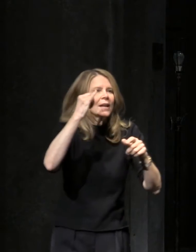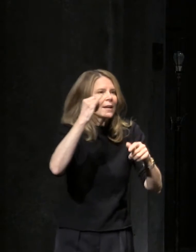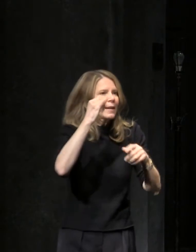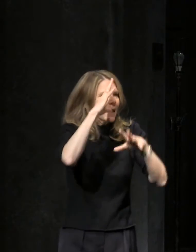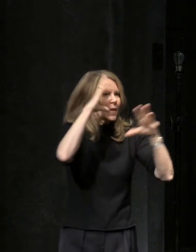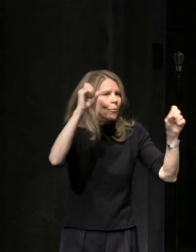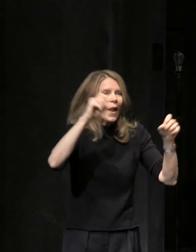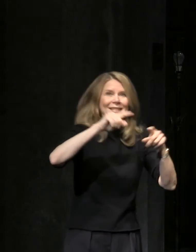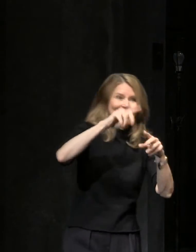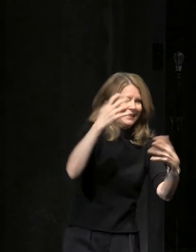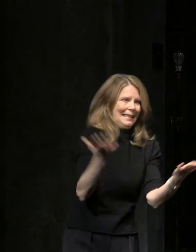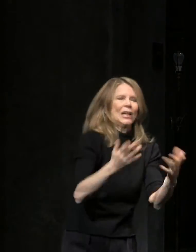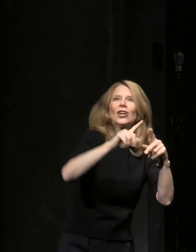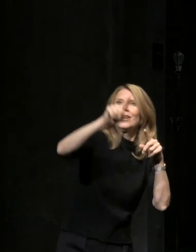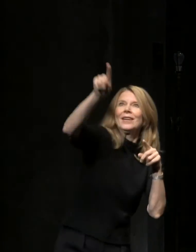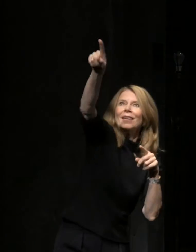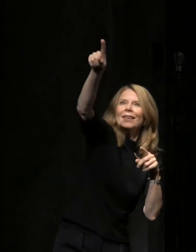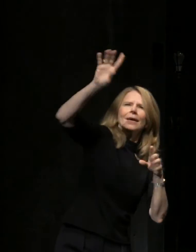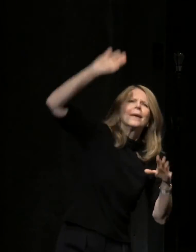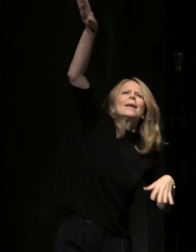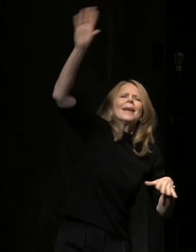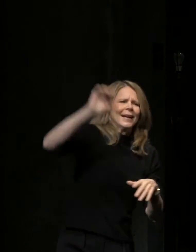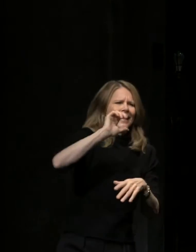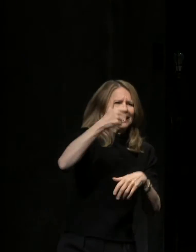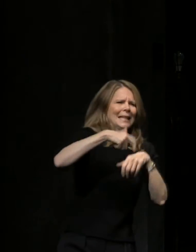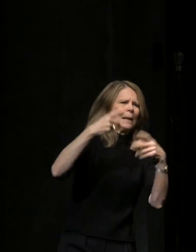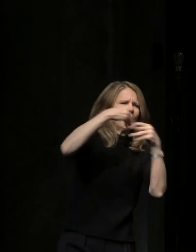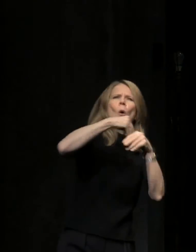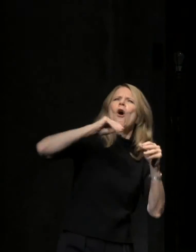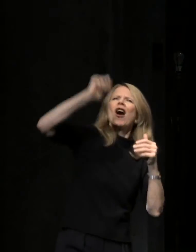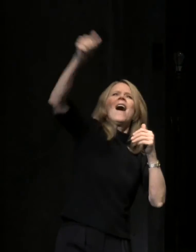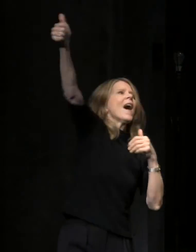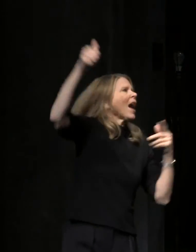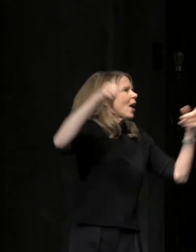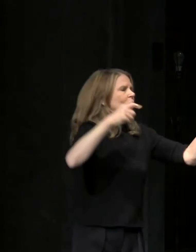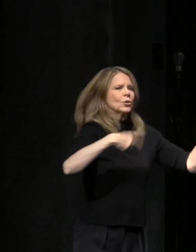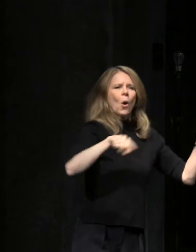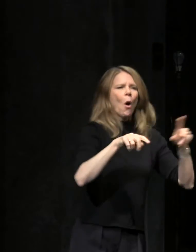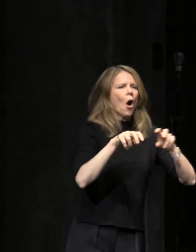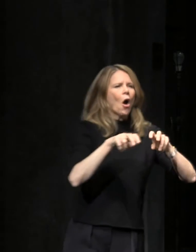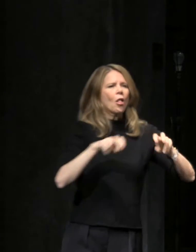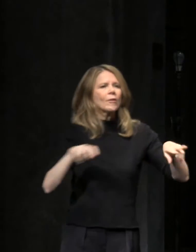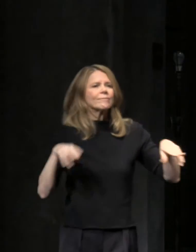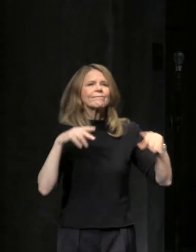than the back row here. The athletes were all holding up, as the President was speaking